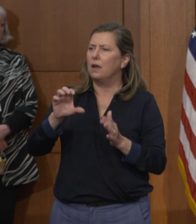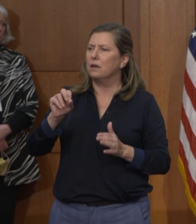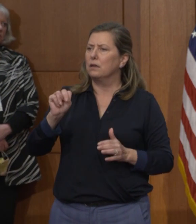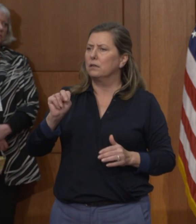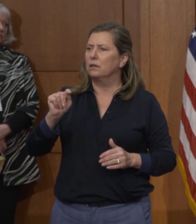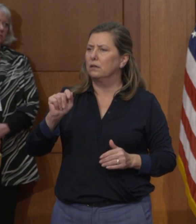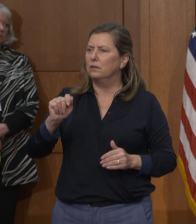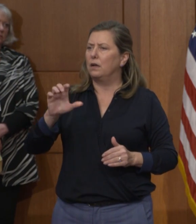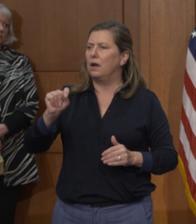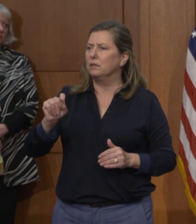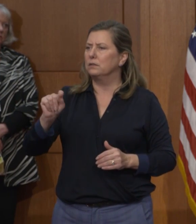Yeah,